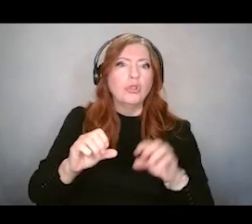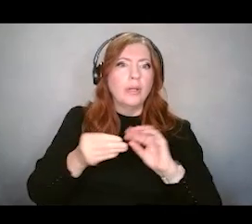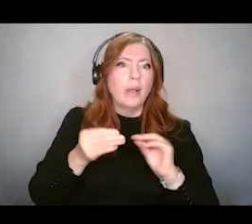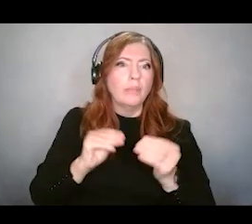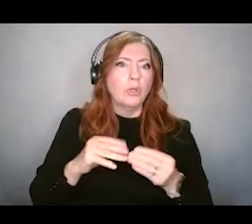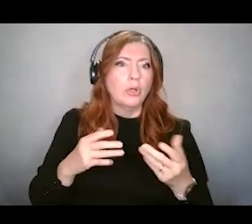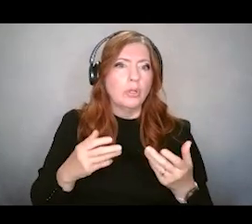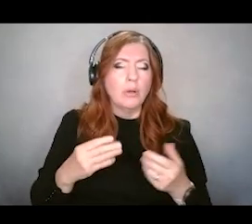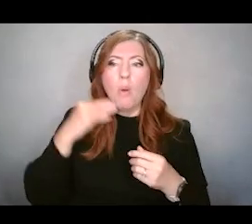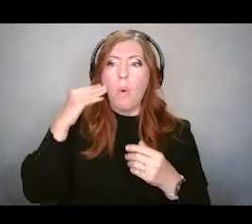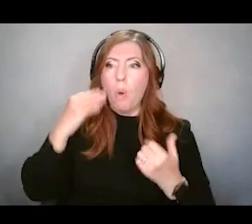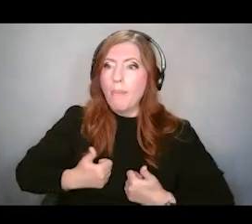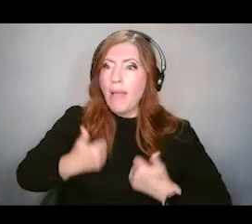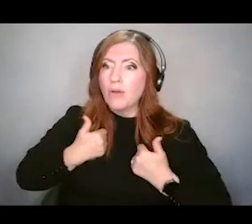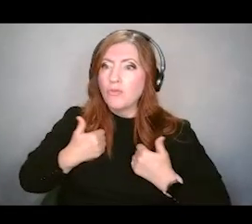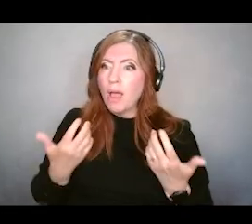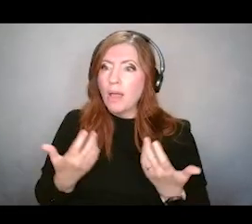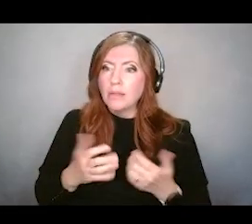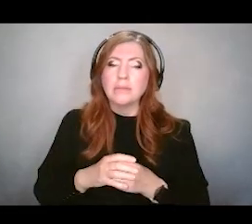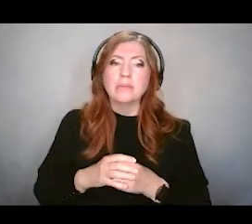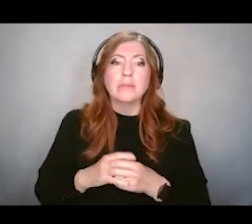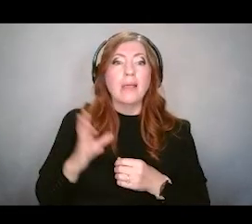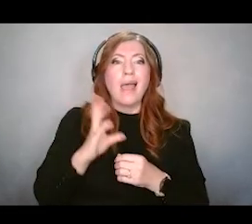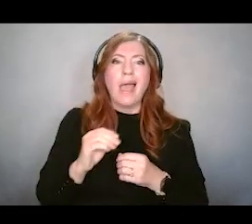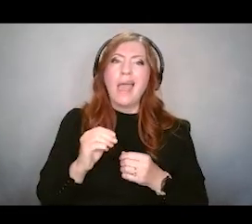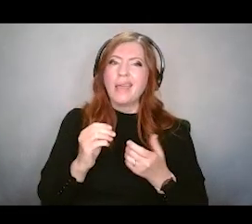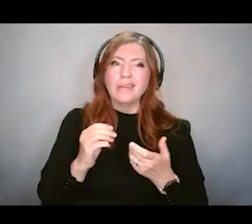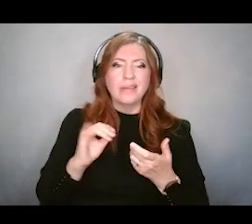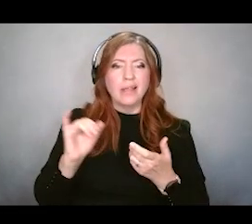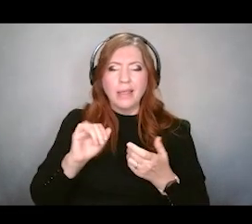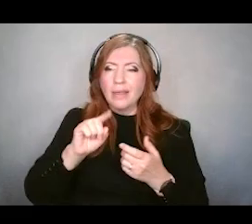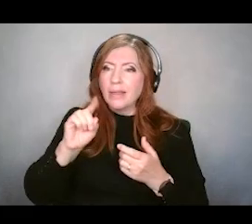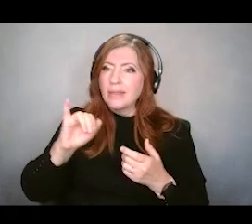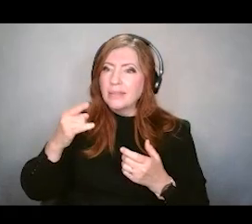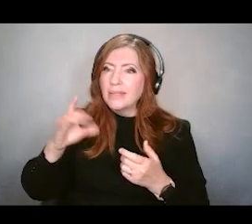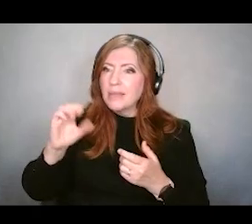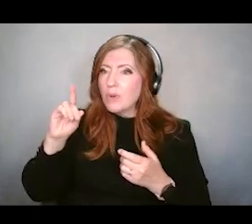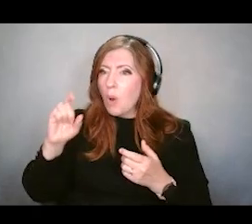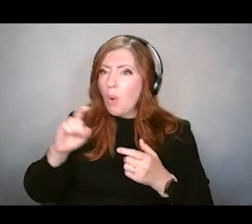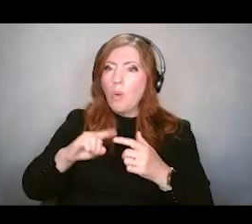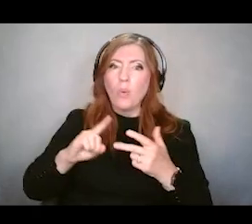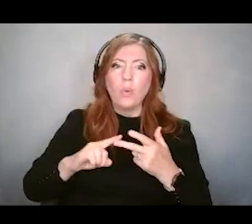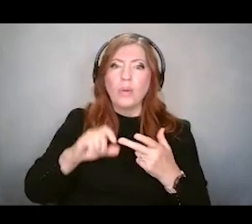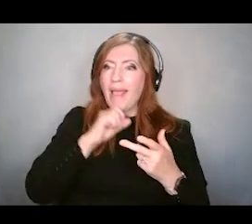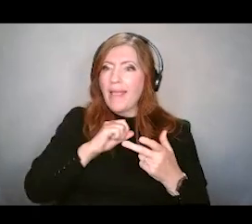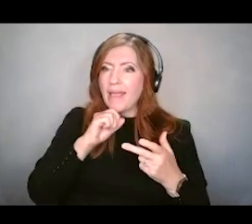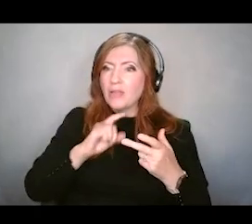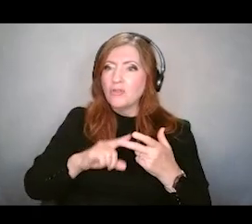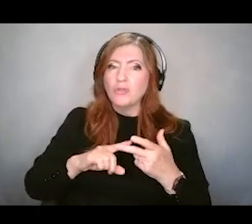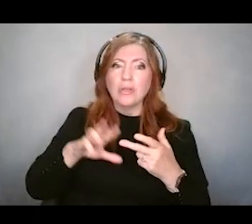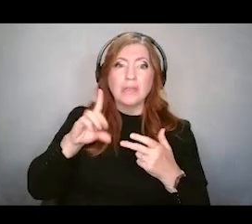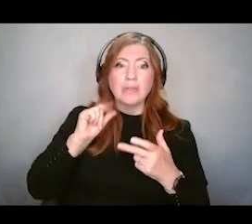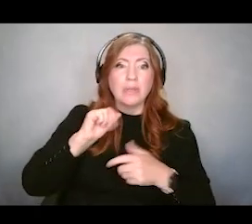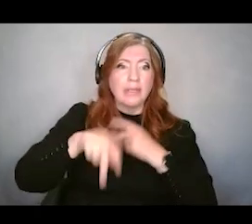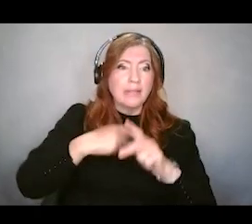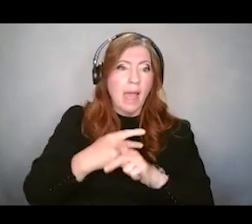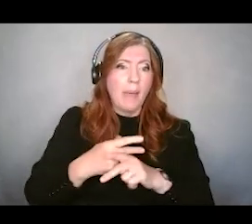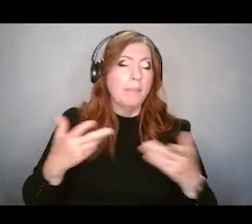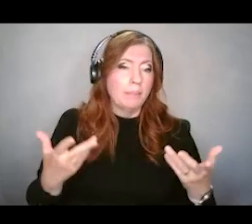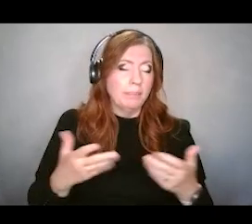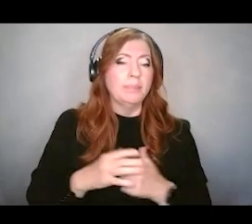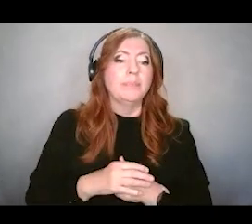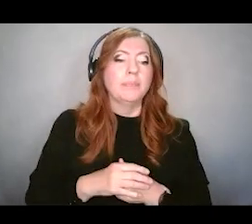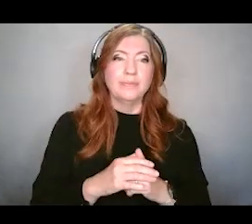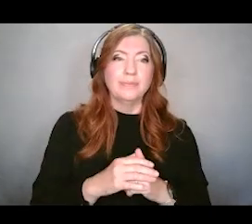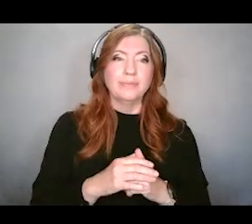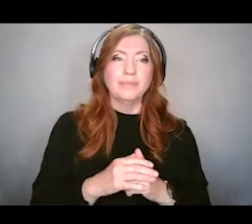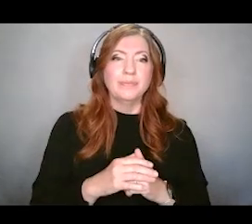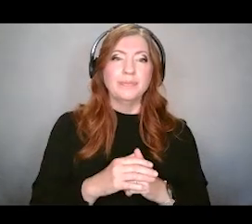home address, as well as combinations like zip code, age, and disability type.